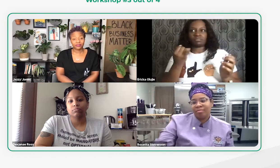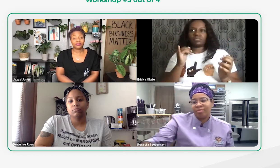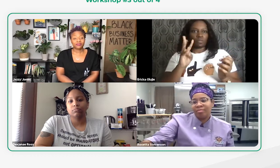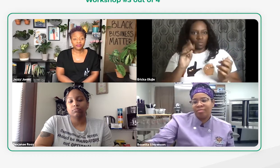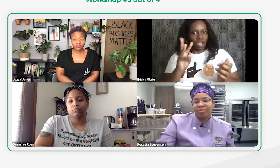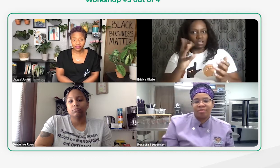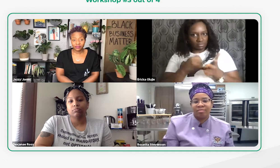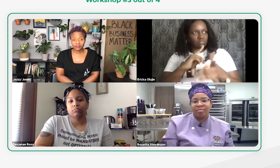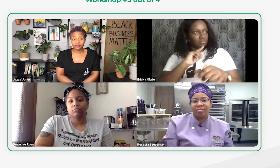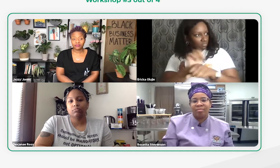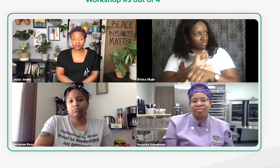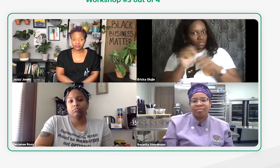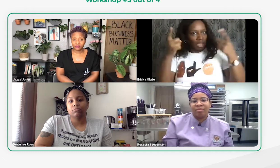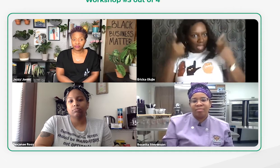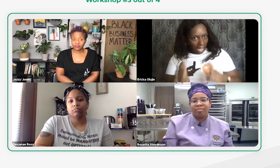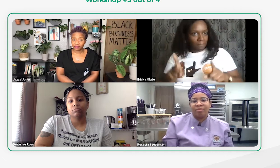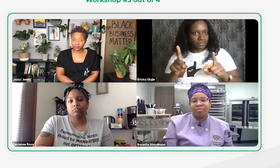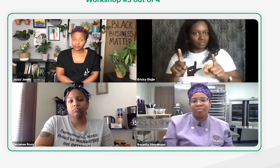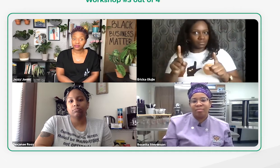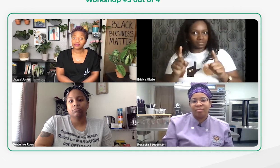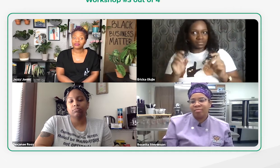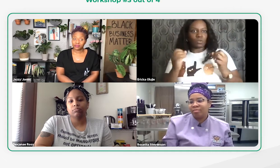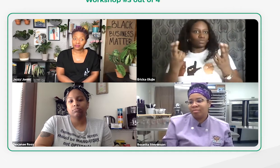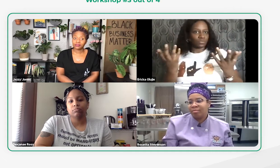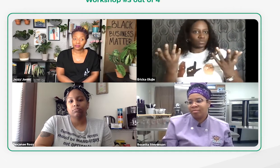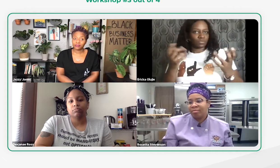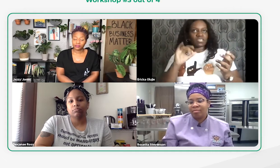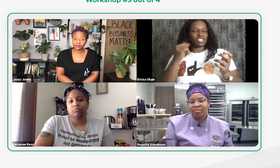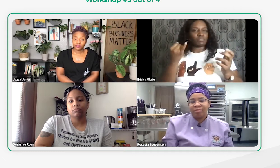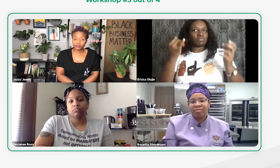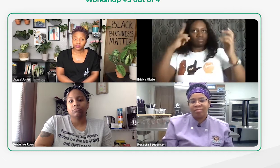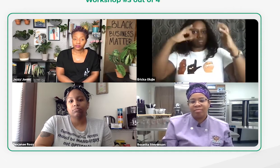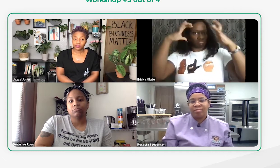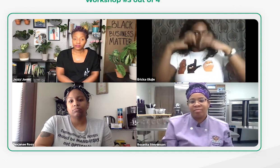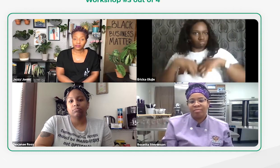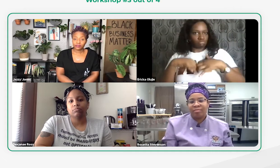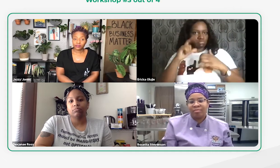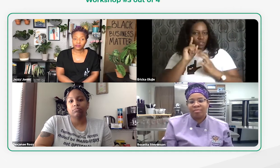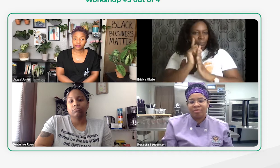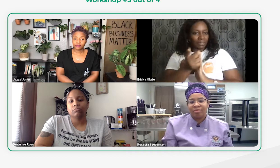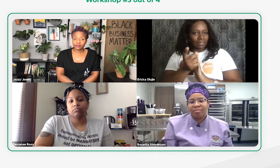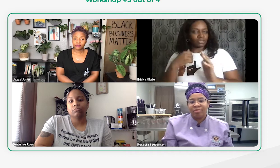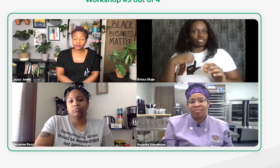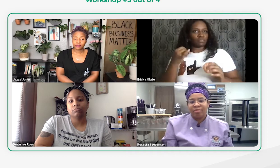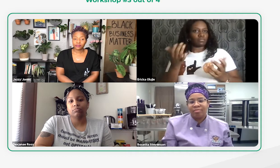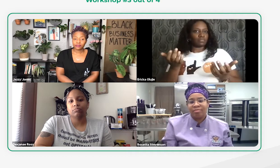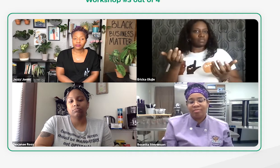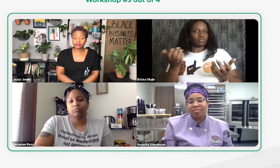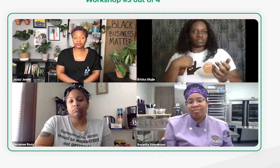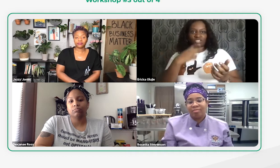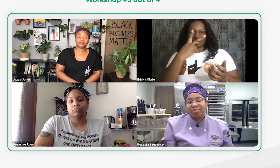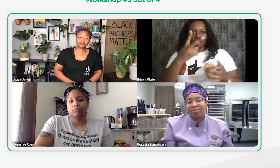To be honest I was saying wow, this is actually happening. You know, I had a mental block there.